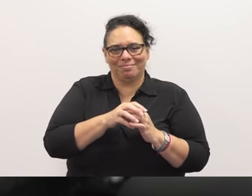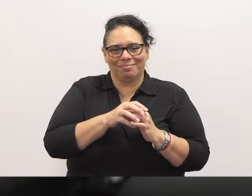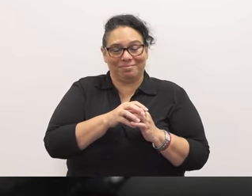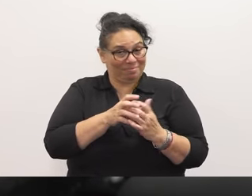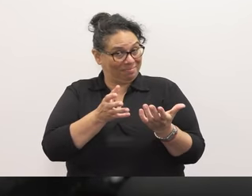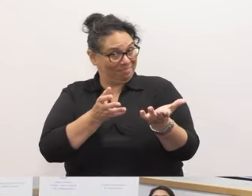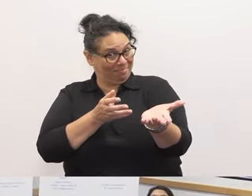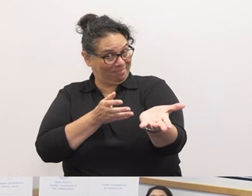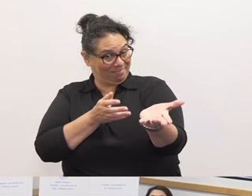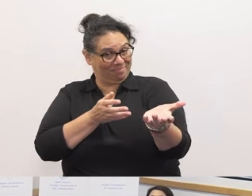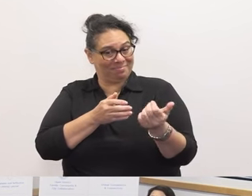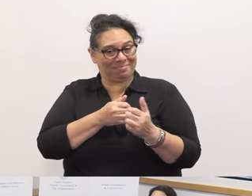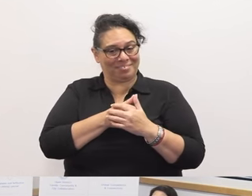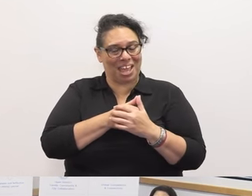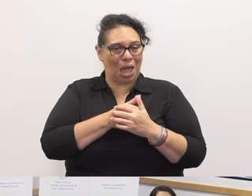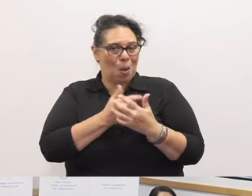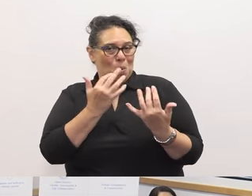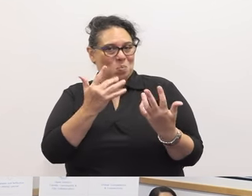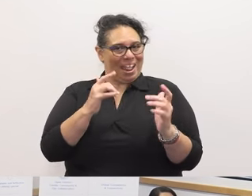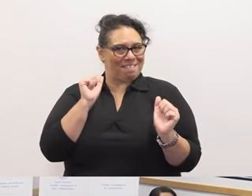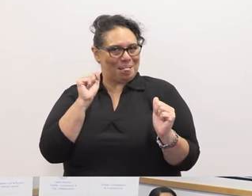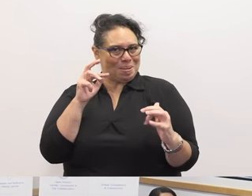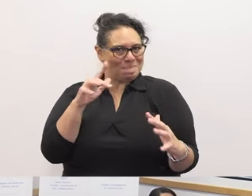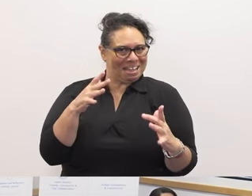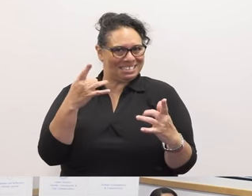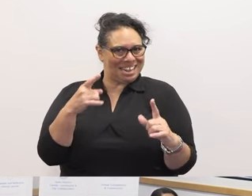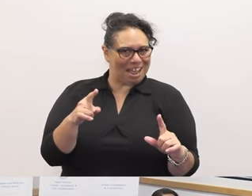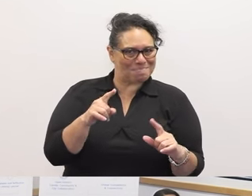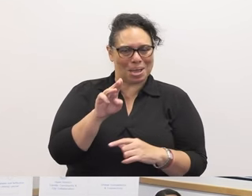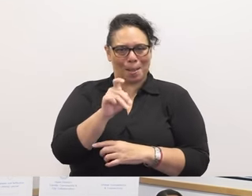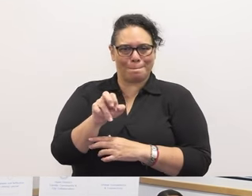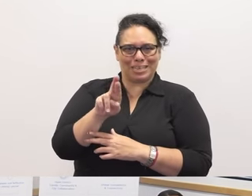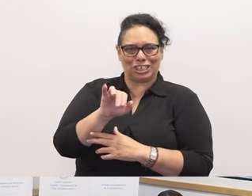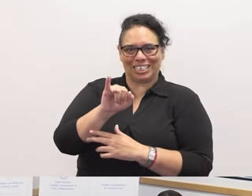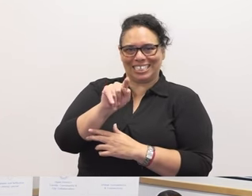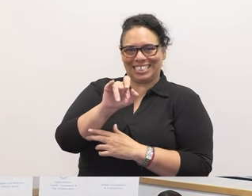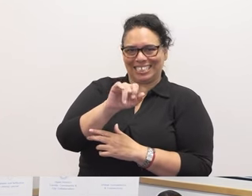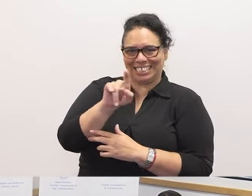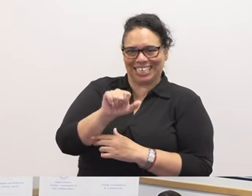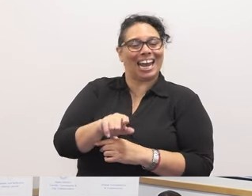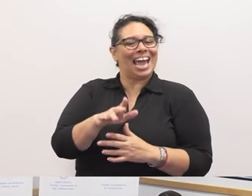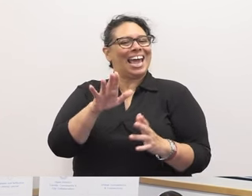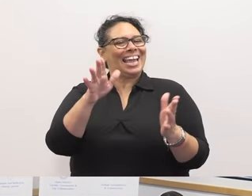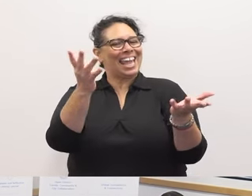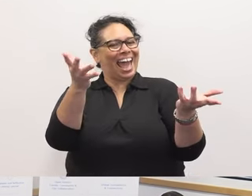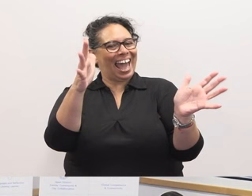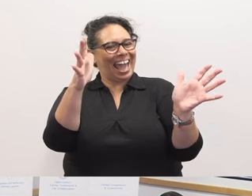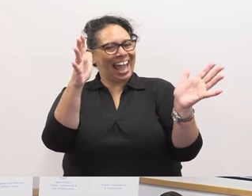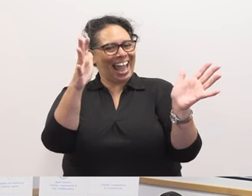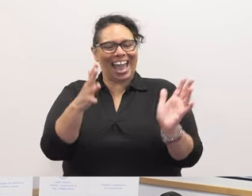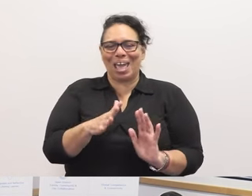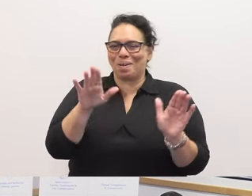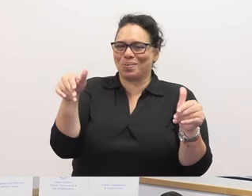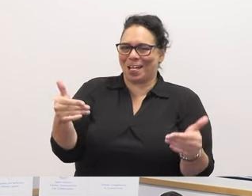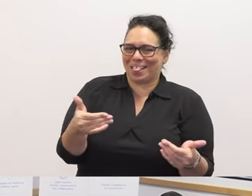So Mr. we'll wait, having wait, the magic to happen. There he is. [Jill Baker] There he is.